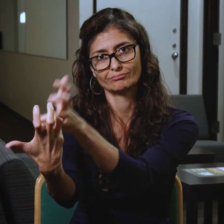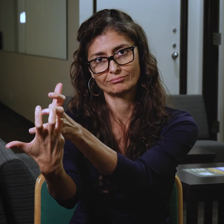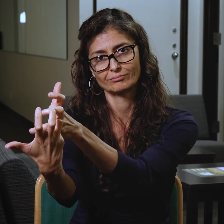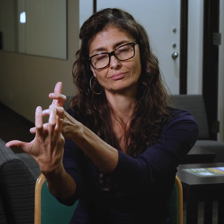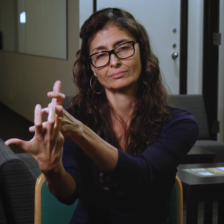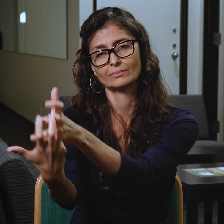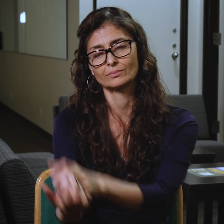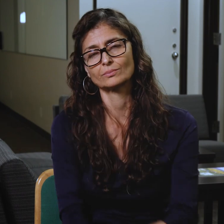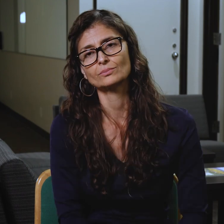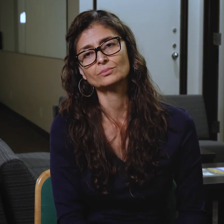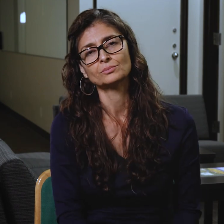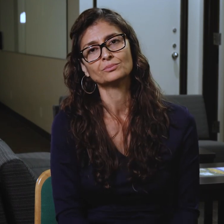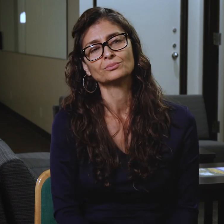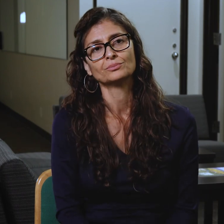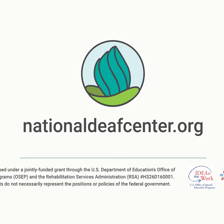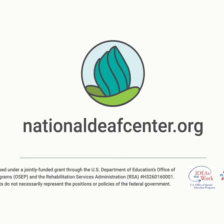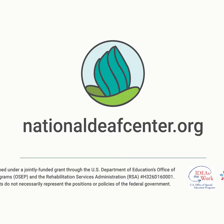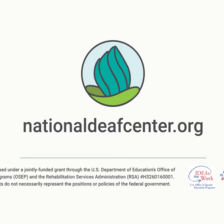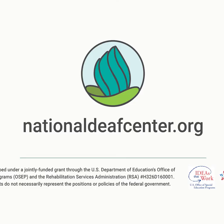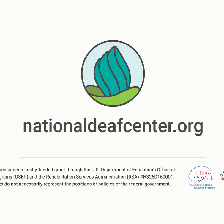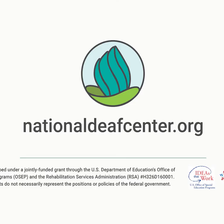We need to meet families where they are.